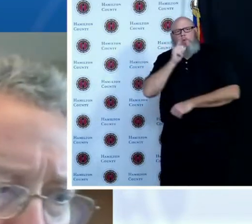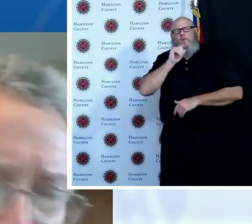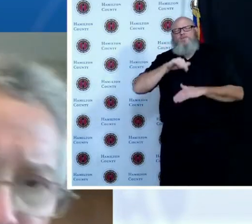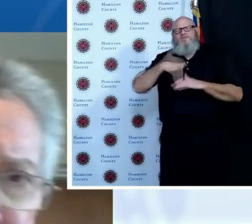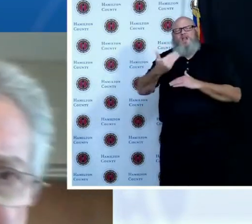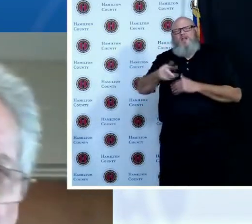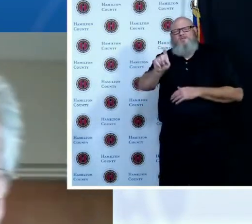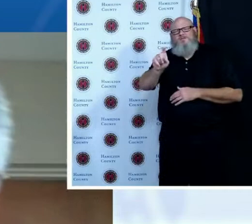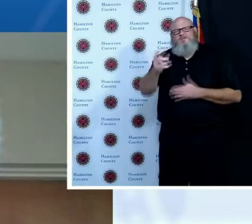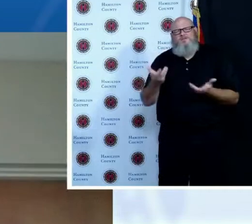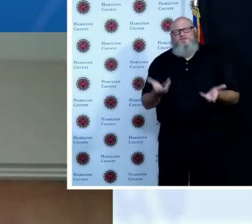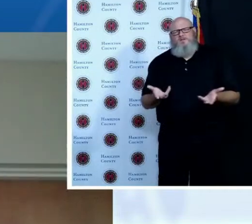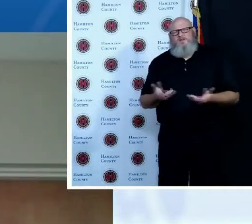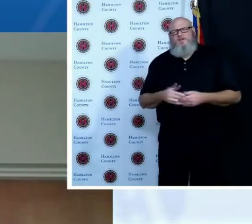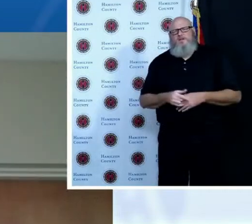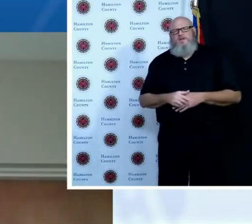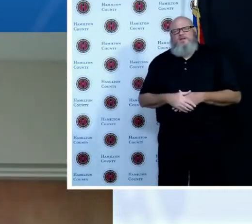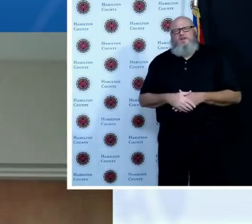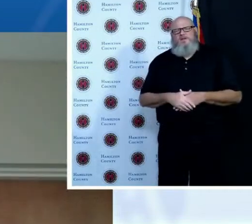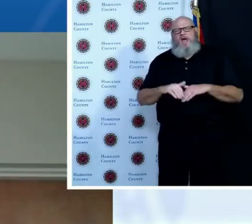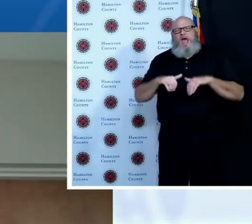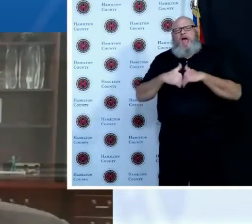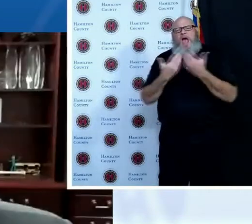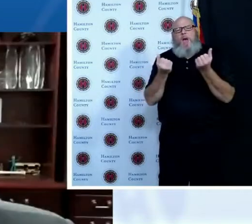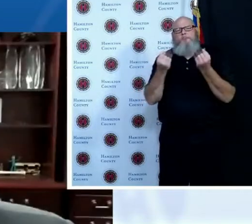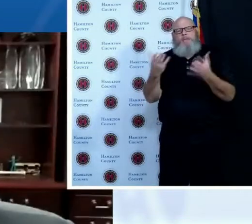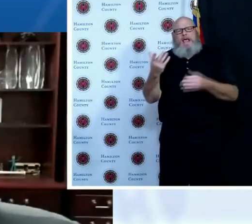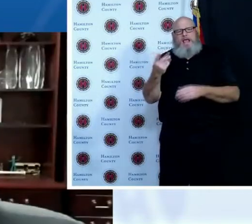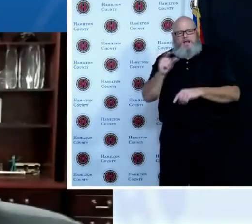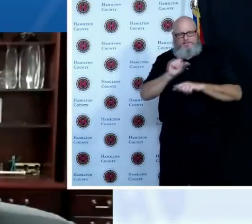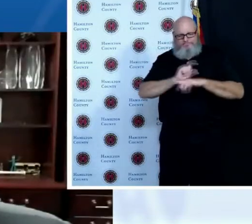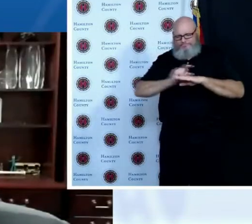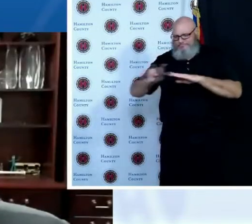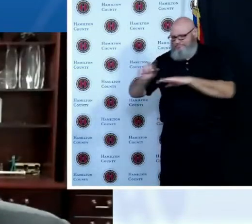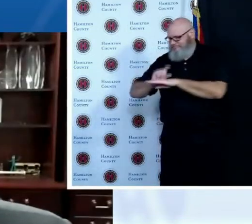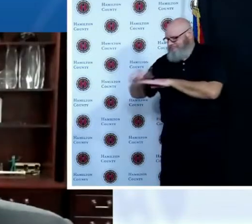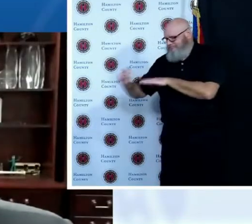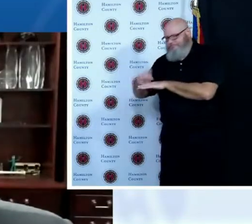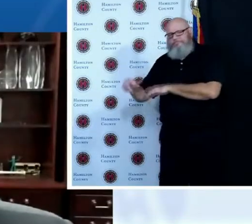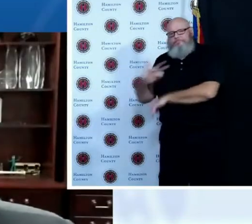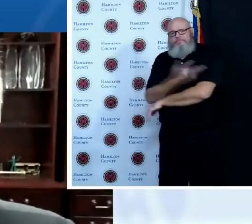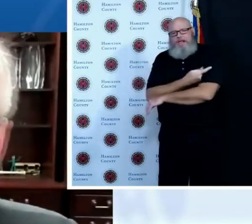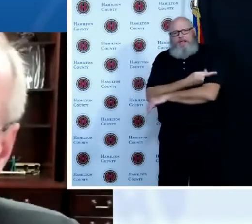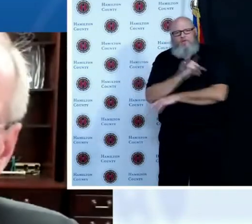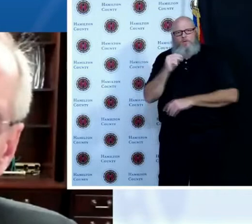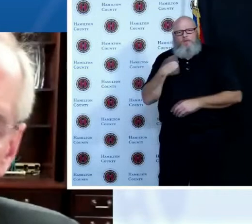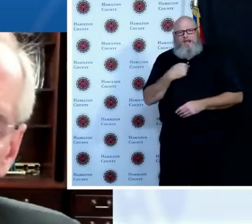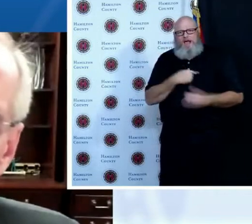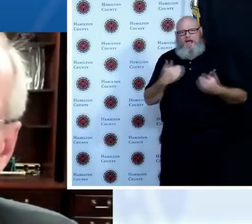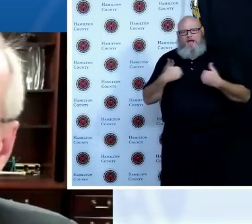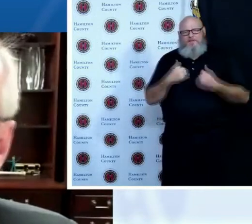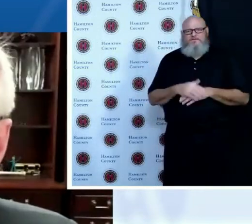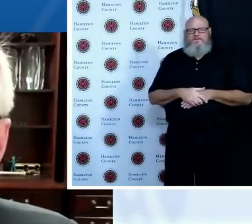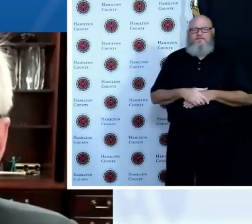if staff says the way we've rolled it out is that we've gone through the prioritizations